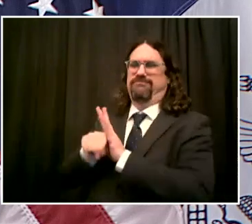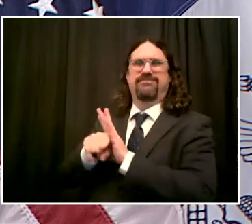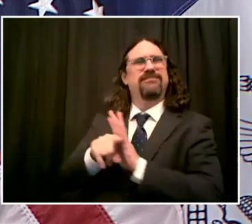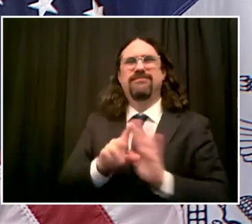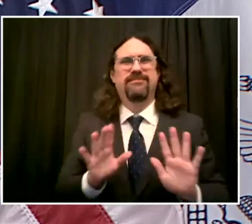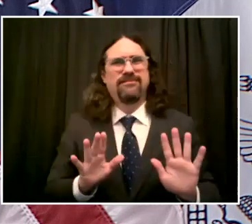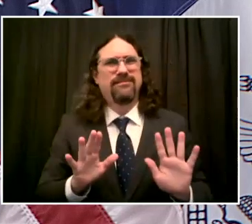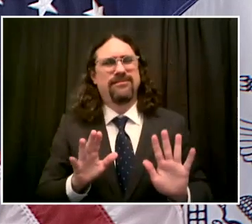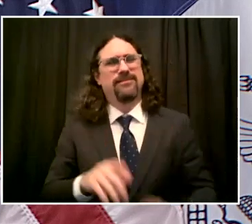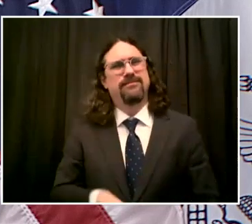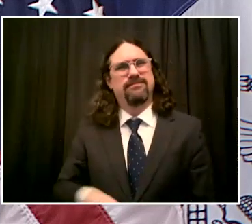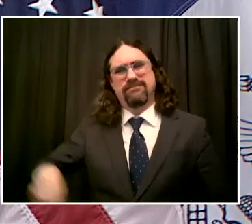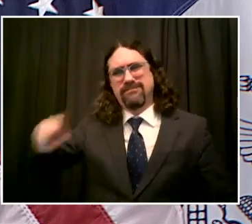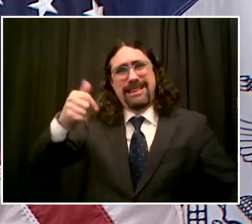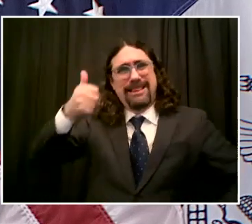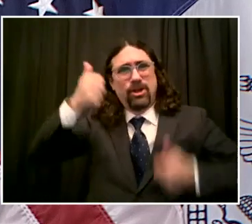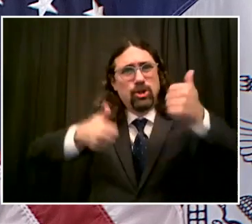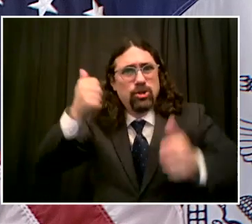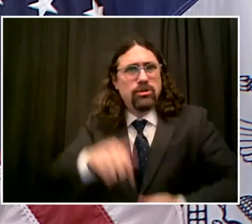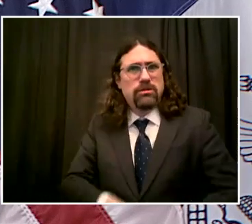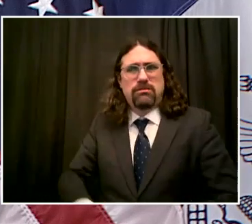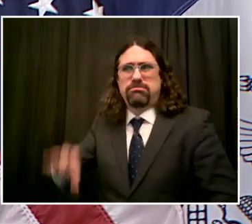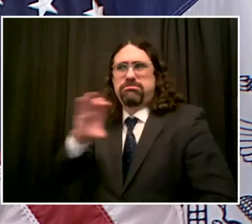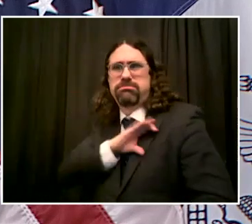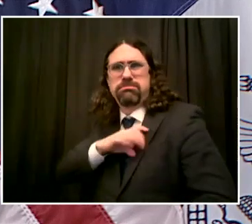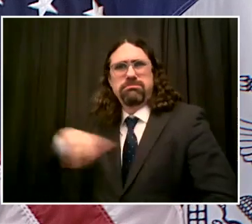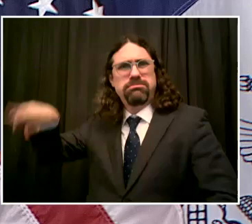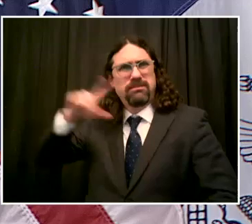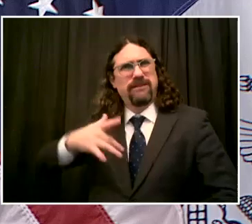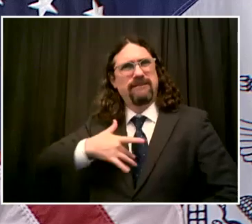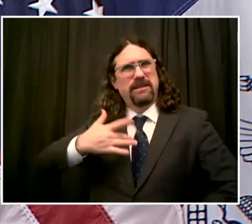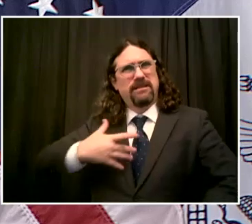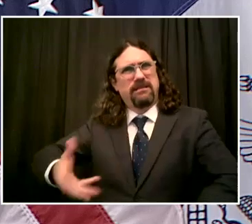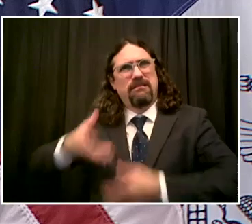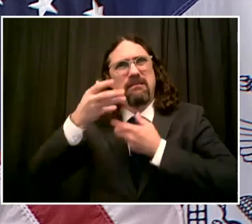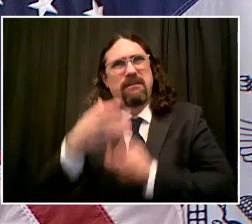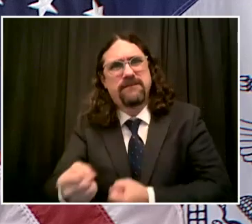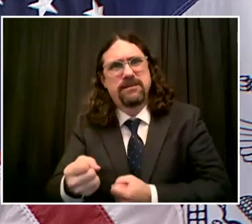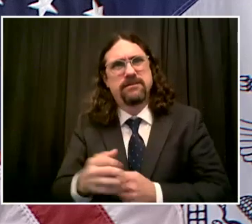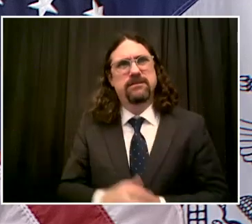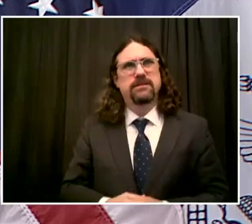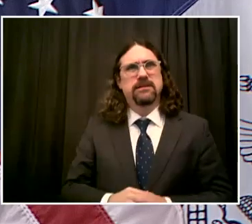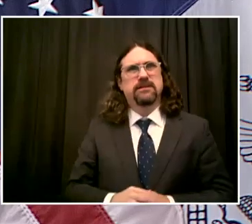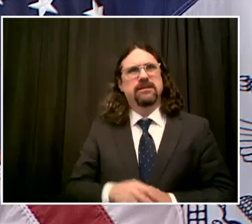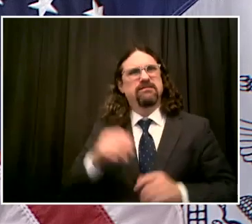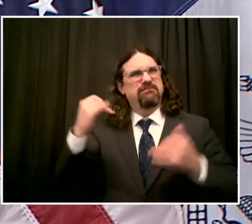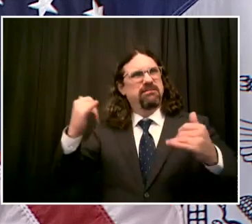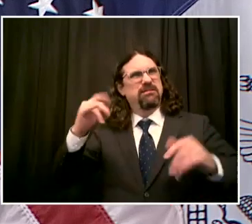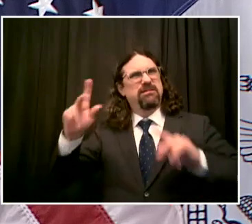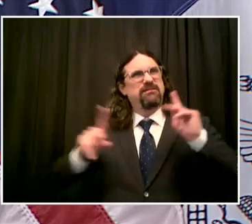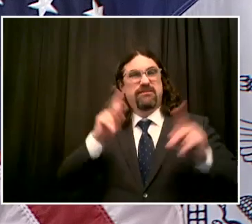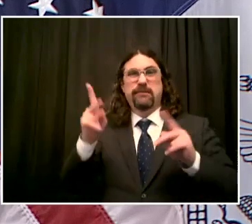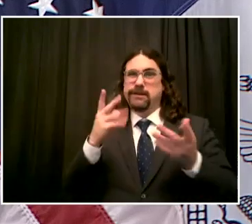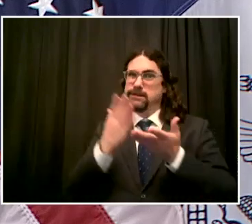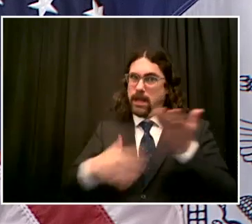AND COMMUNITIES, I HAVE CONFIDENCE IN NYPD. A LOT OF PEOPLE WHO WILL TRY TO